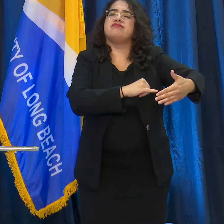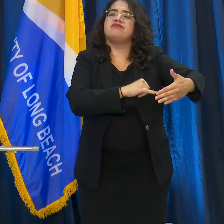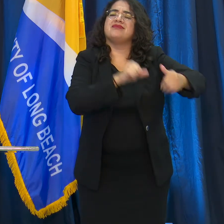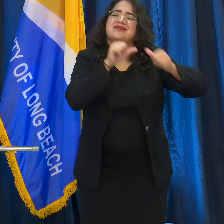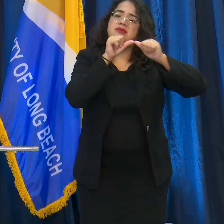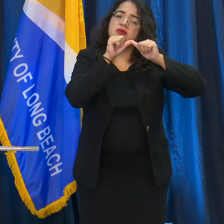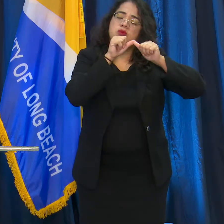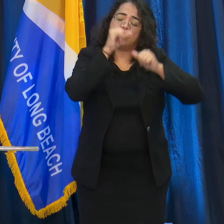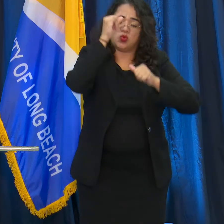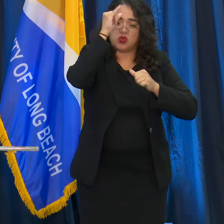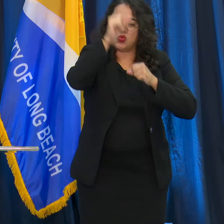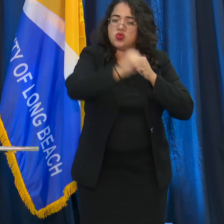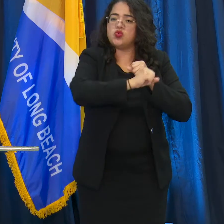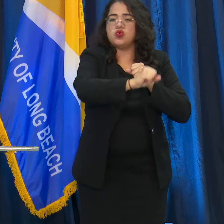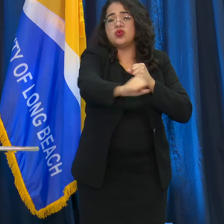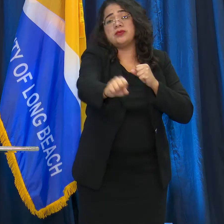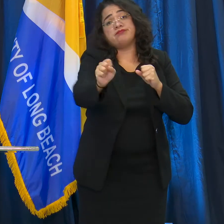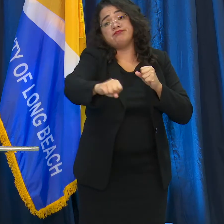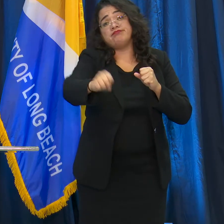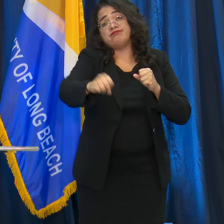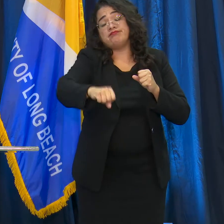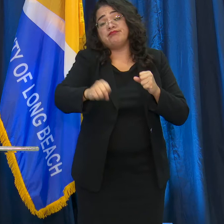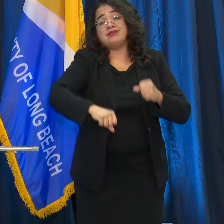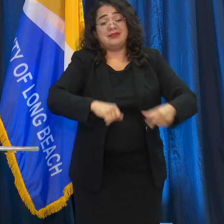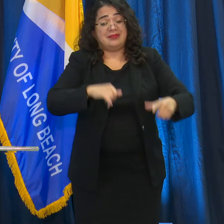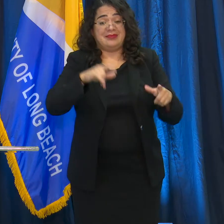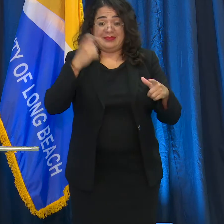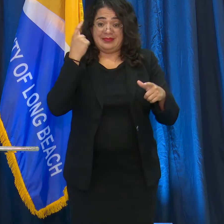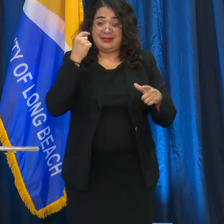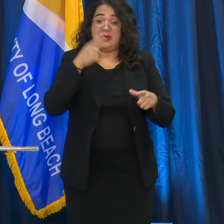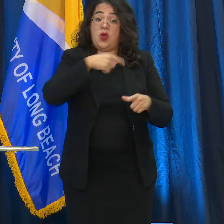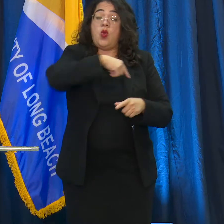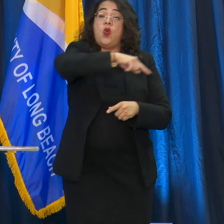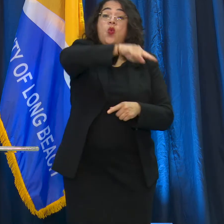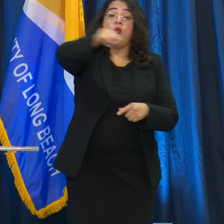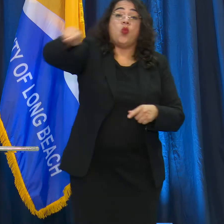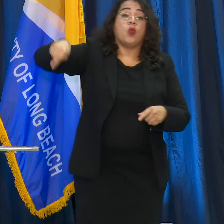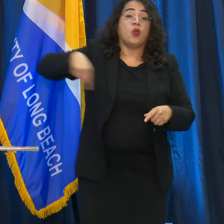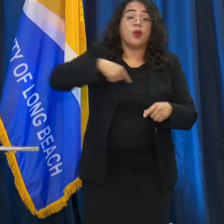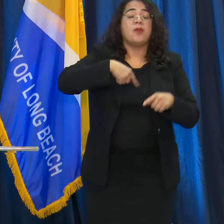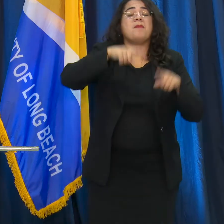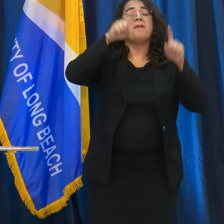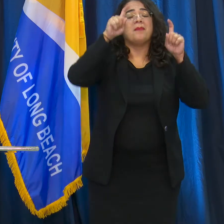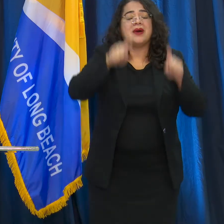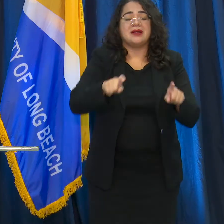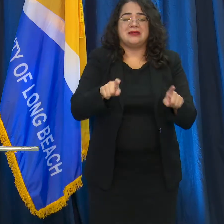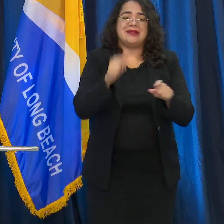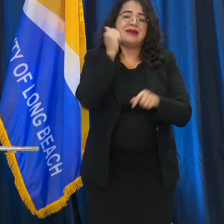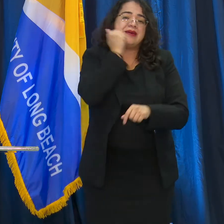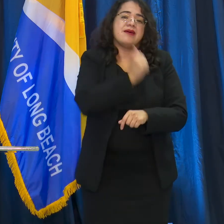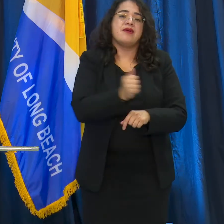flattening the curve is an active process. Everyone must actively choose to take this into account while making decisions every single day,